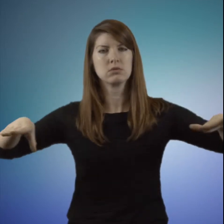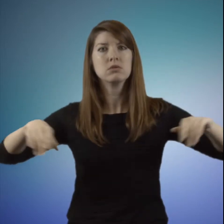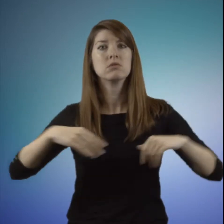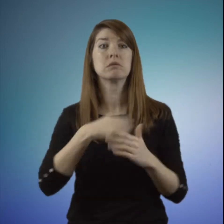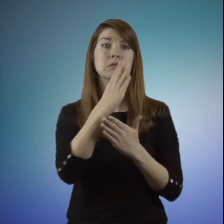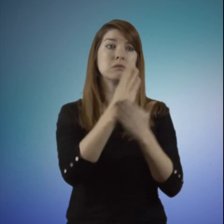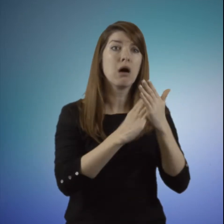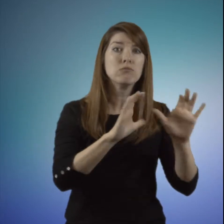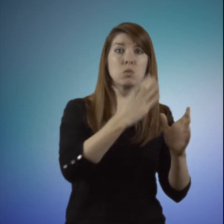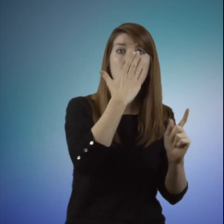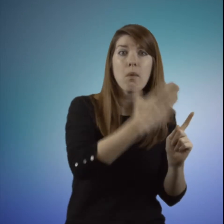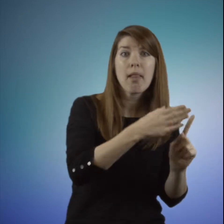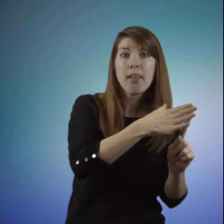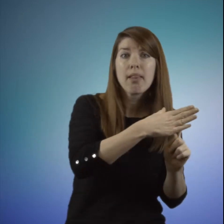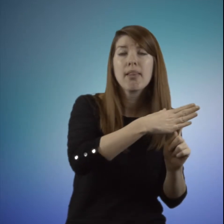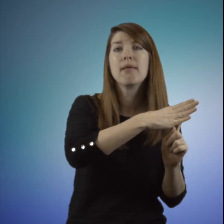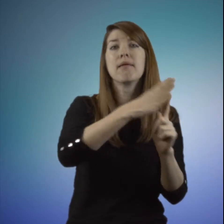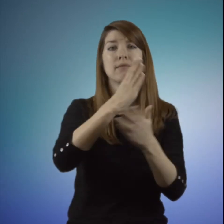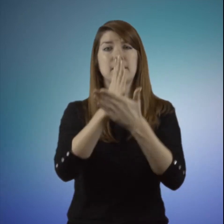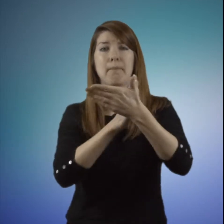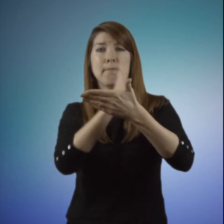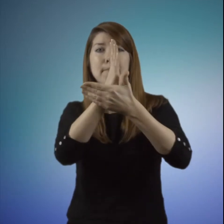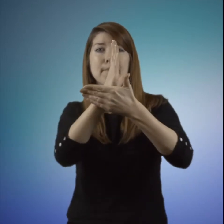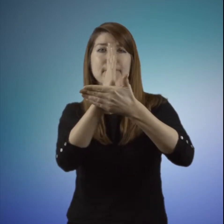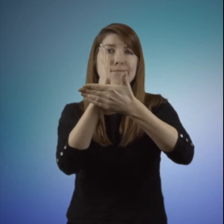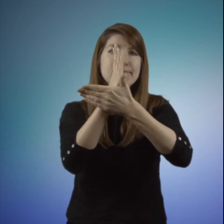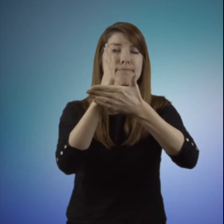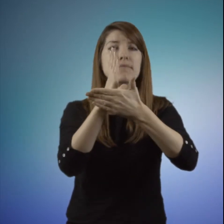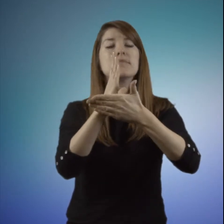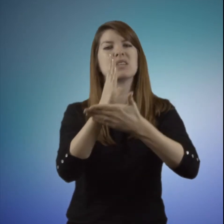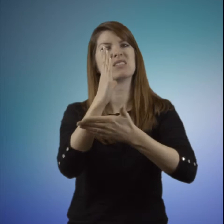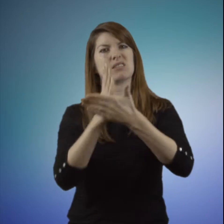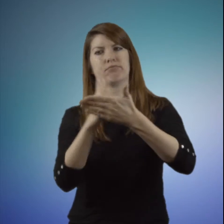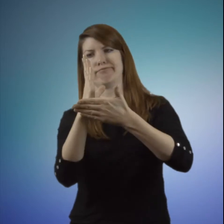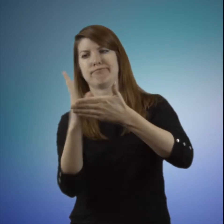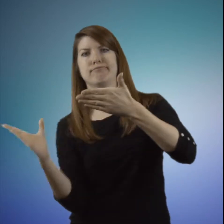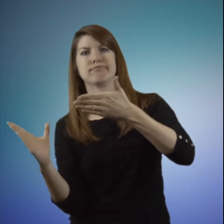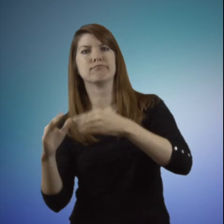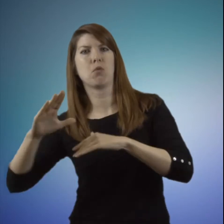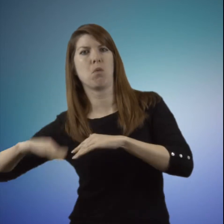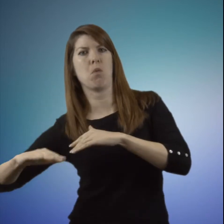Some fall in that middle range. And others fall in the lower part of that bell curve.